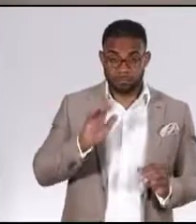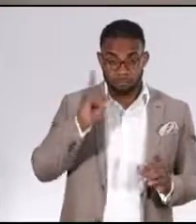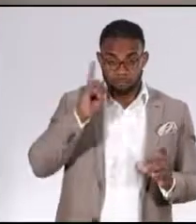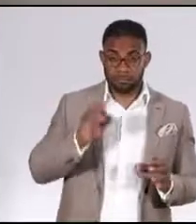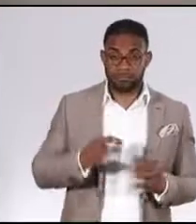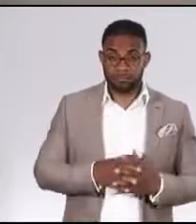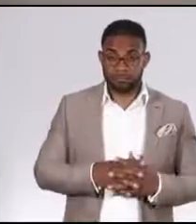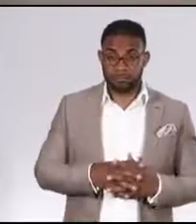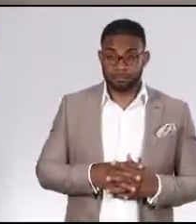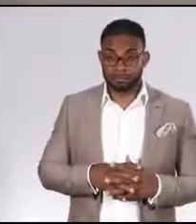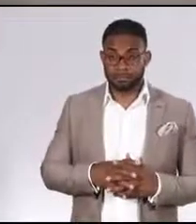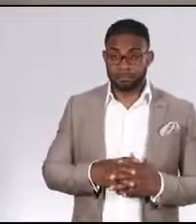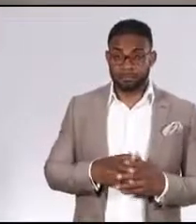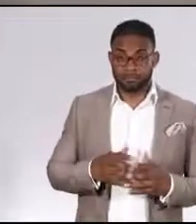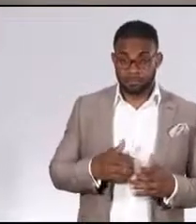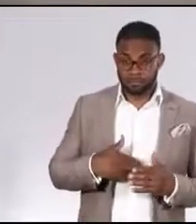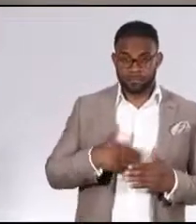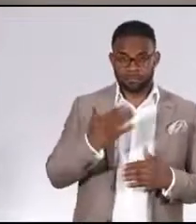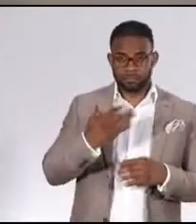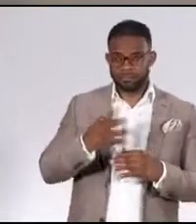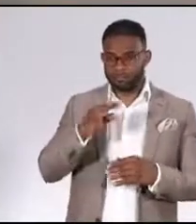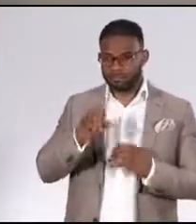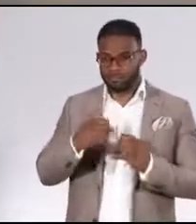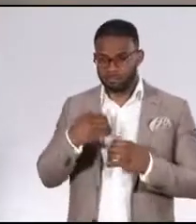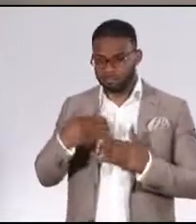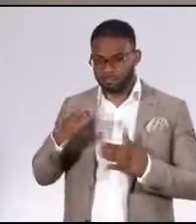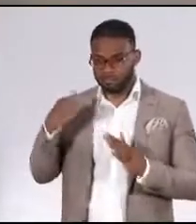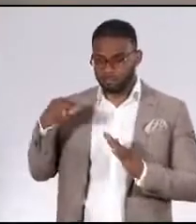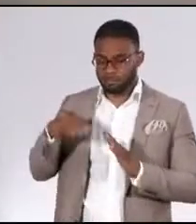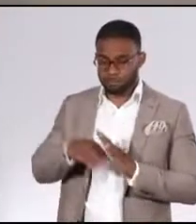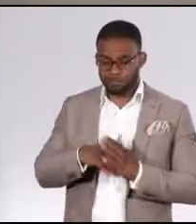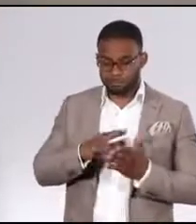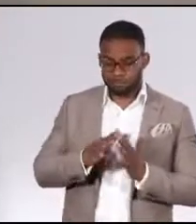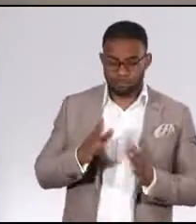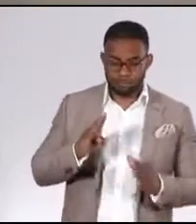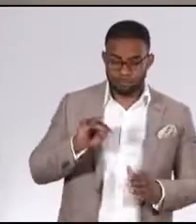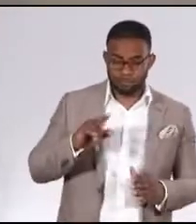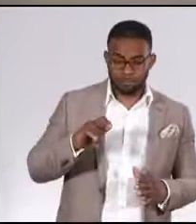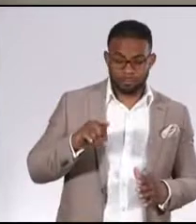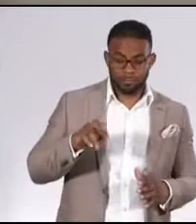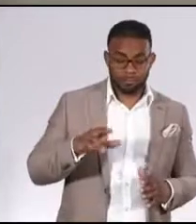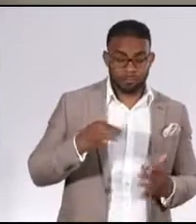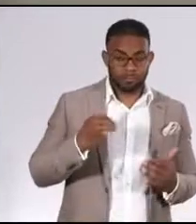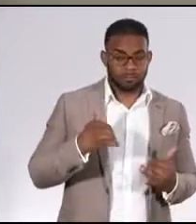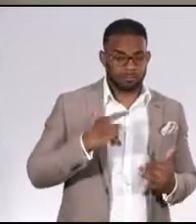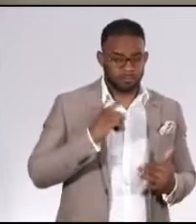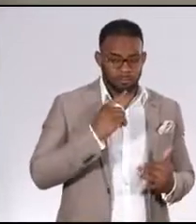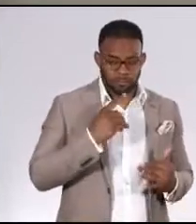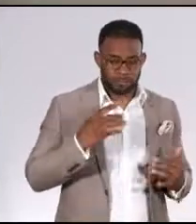But over the next 40 years, the loss progressed, and it became bilateral. I'm now profoundly deaf in that left ear.